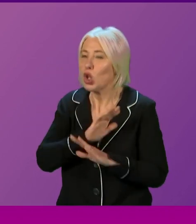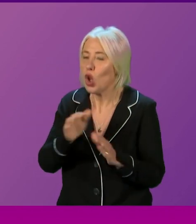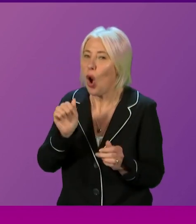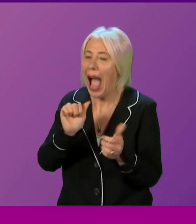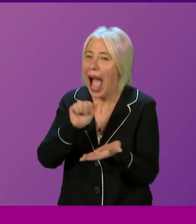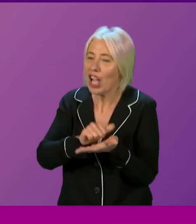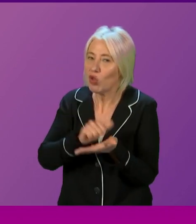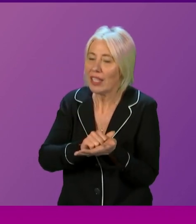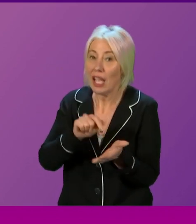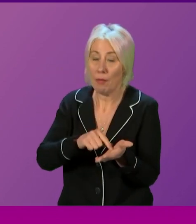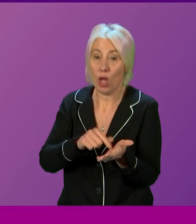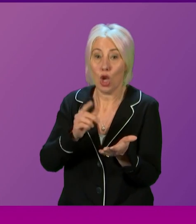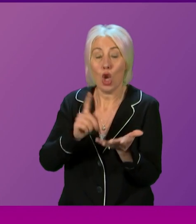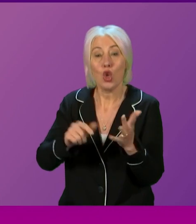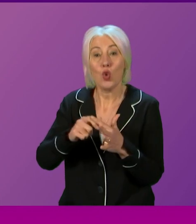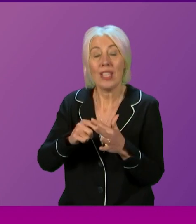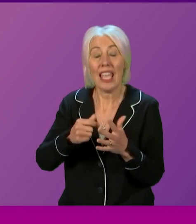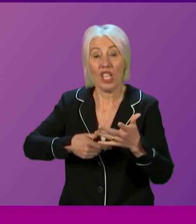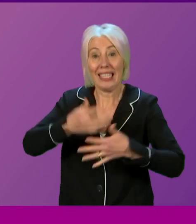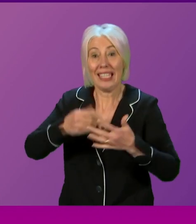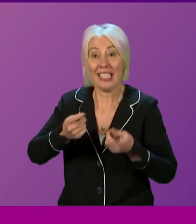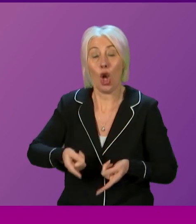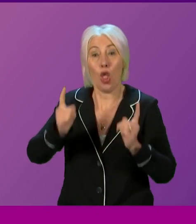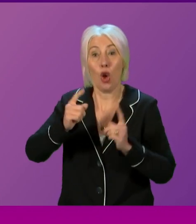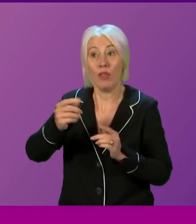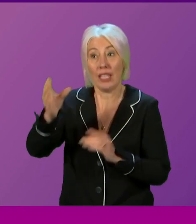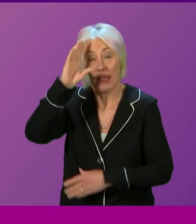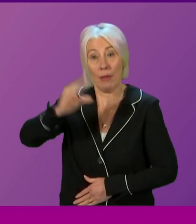The UK Statistics Authority wrote to me yesterday to say that it was never accurate.